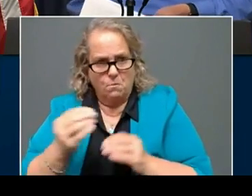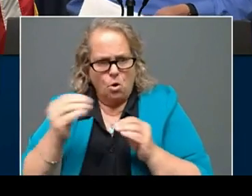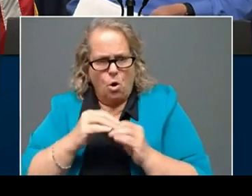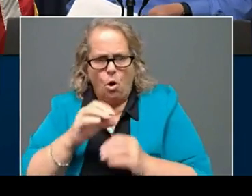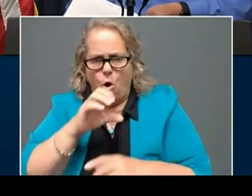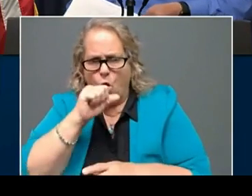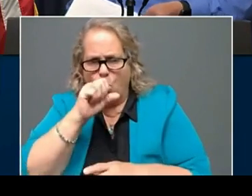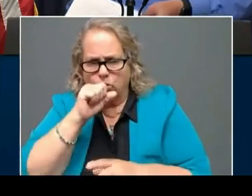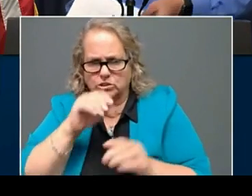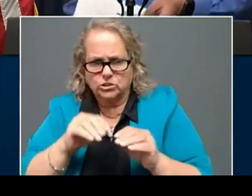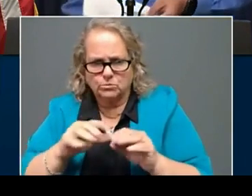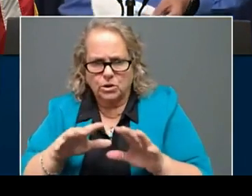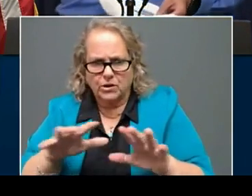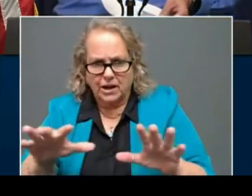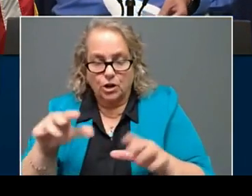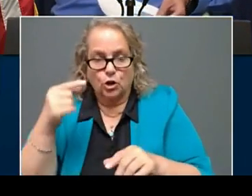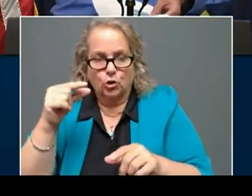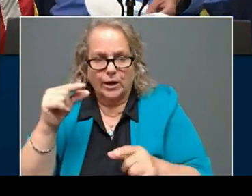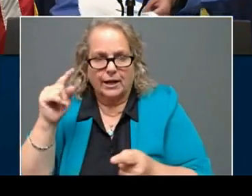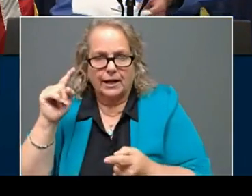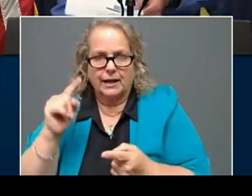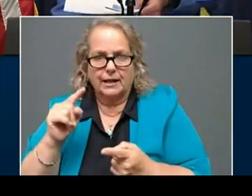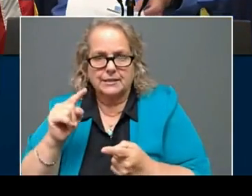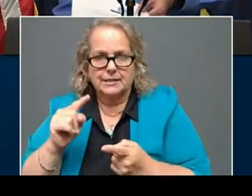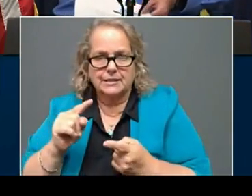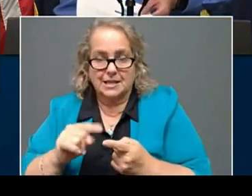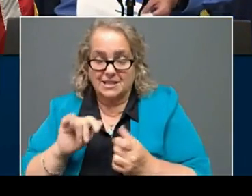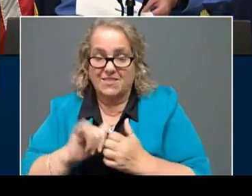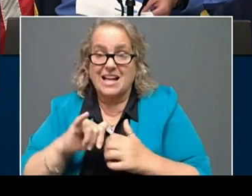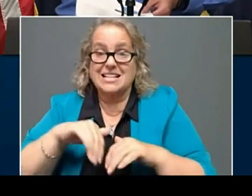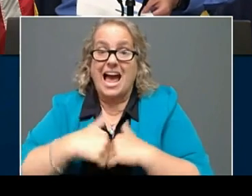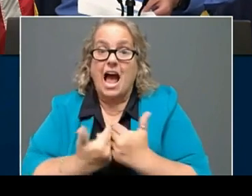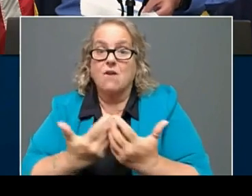diminishing. That's how quickly the map will change. All right. And you may